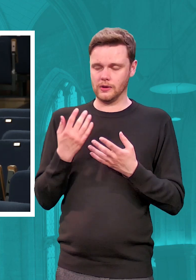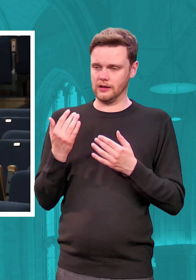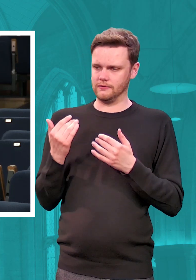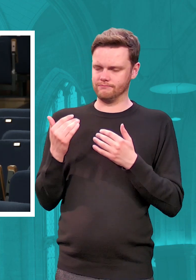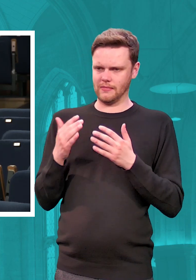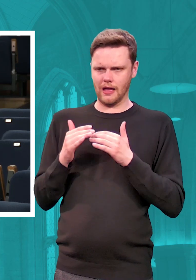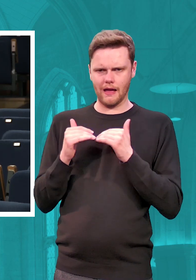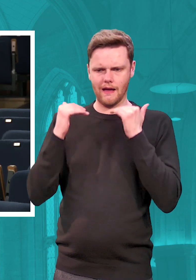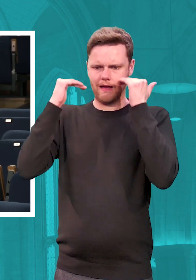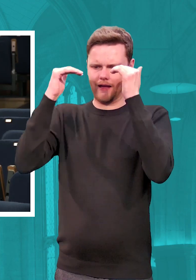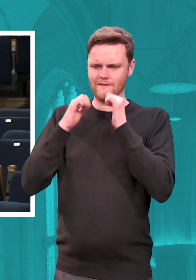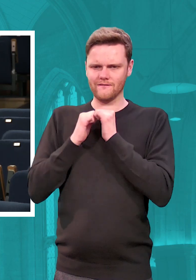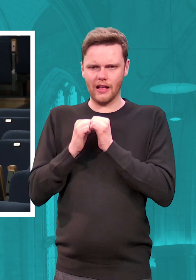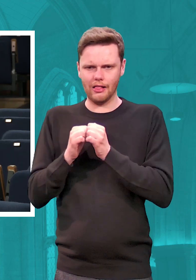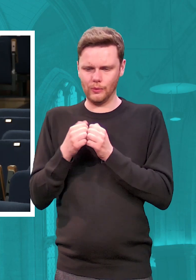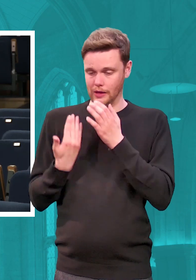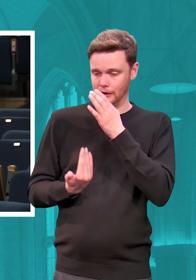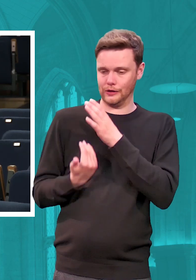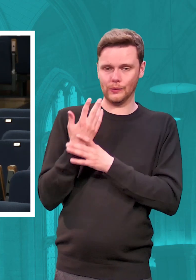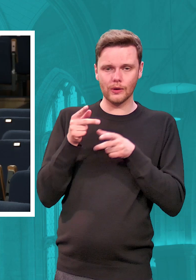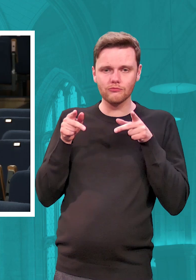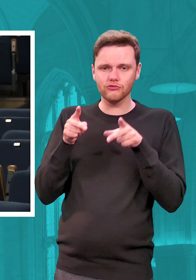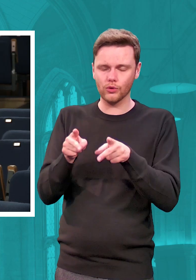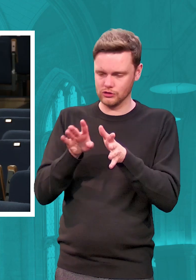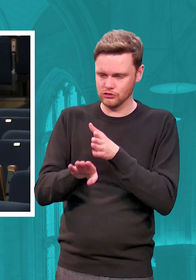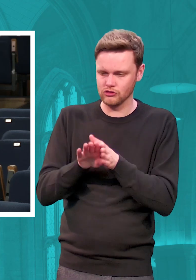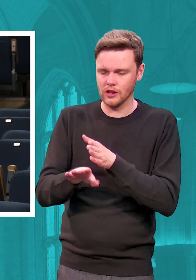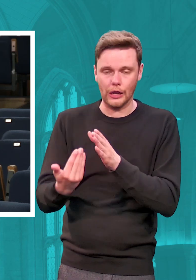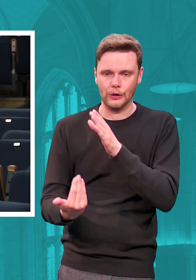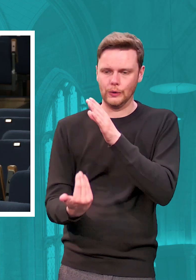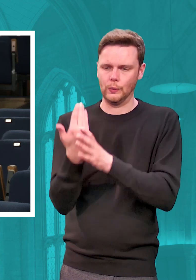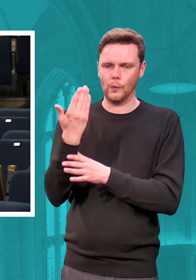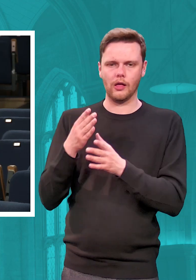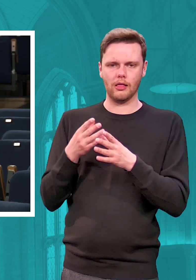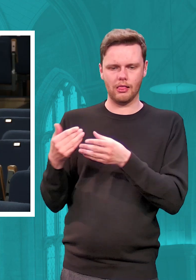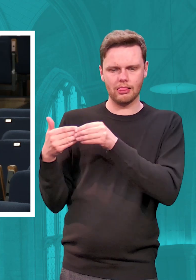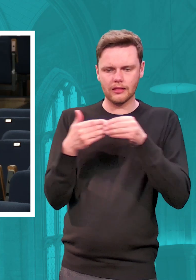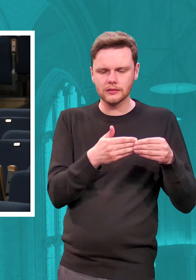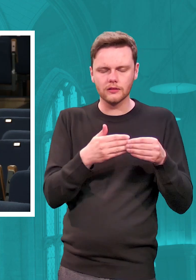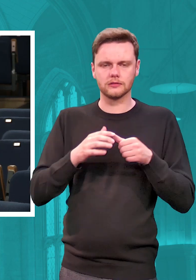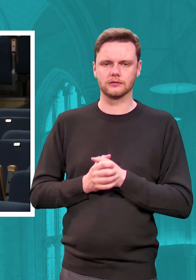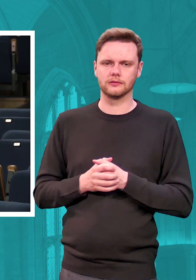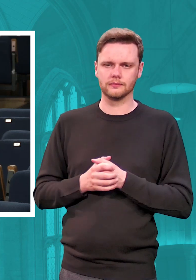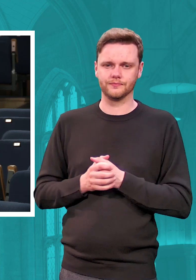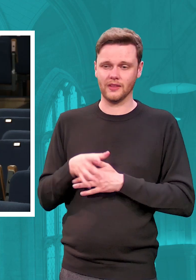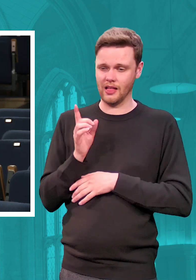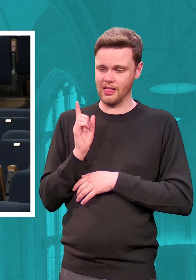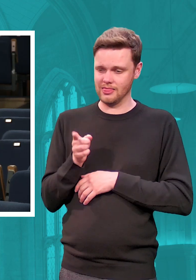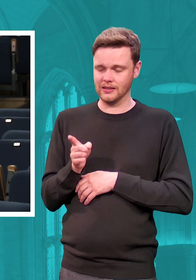on a fresh approach to training a new generation of leaders, which is one of the ways in which the growth